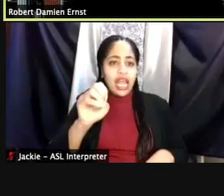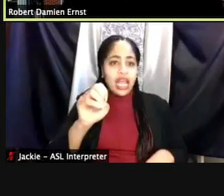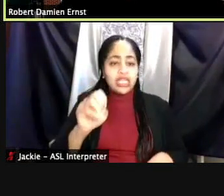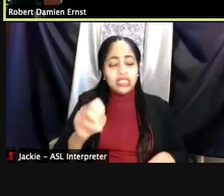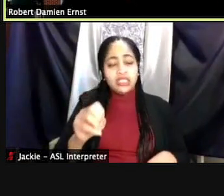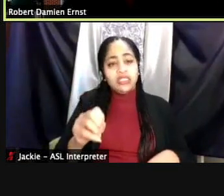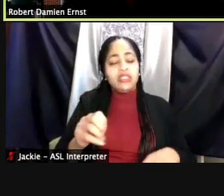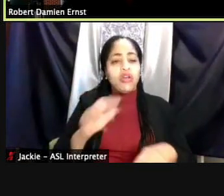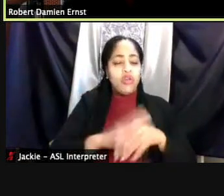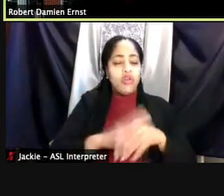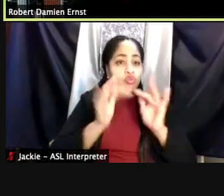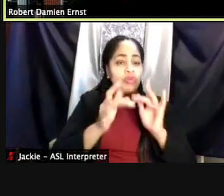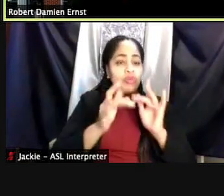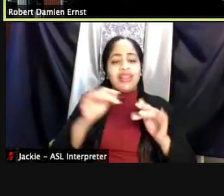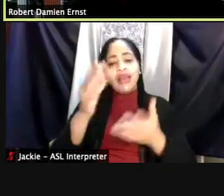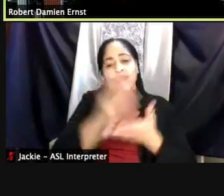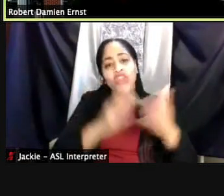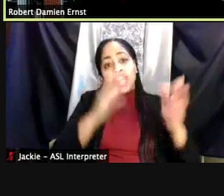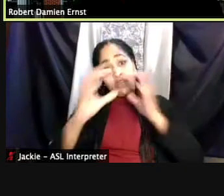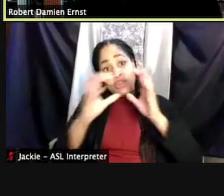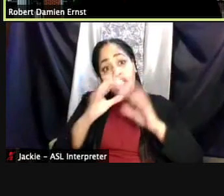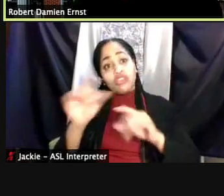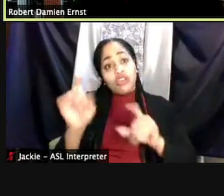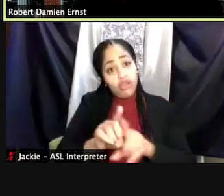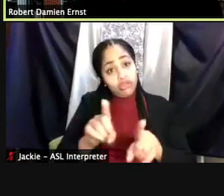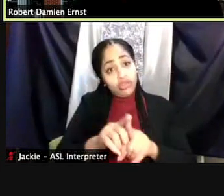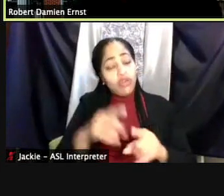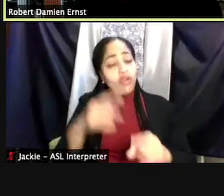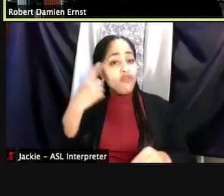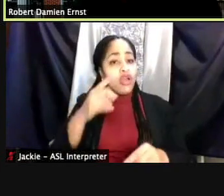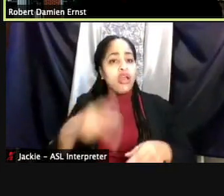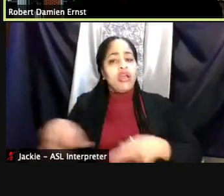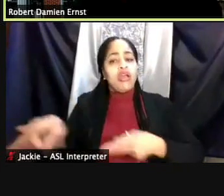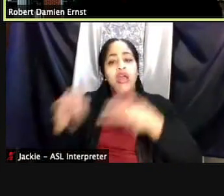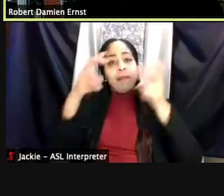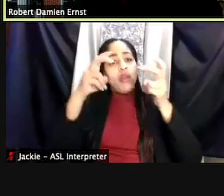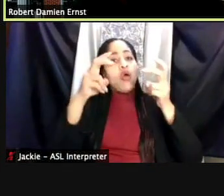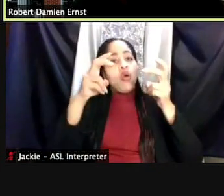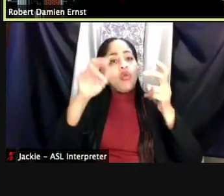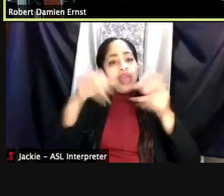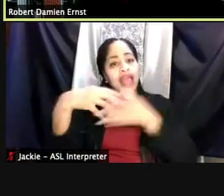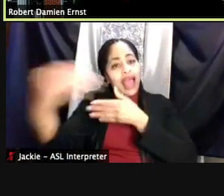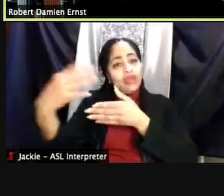and this has been part of the communications as well, to upload the outside test result.